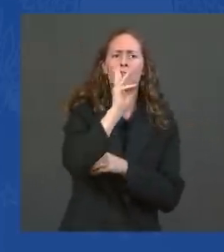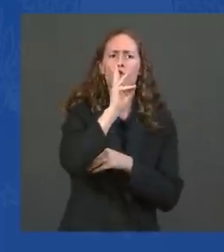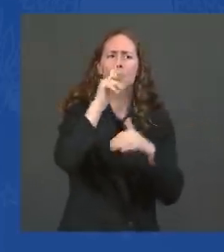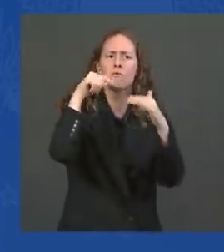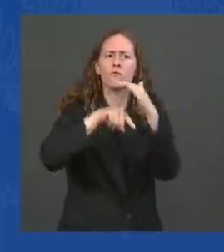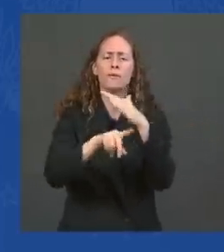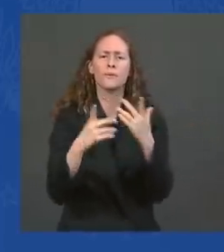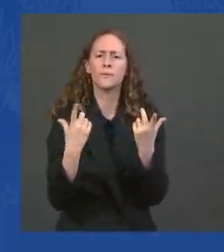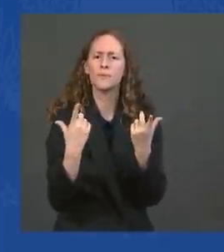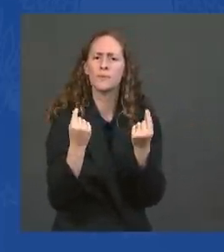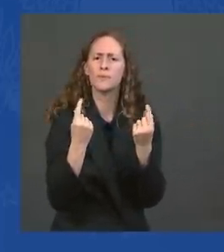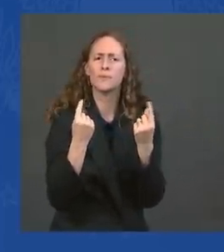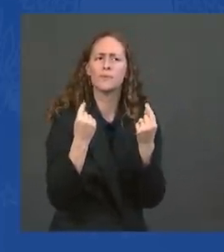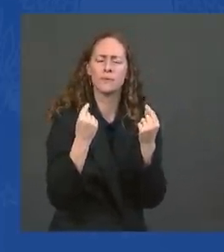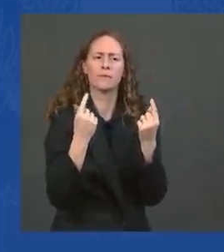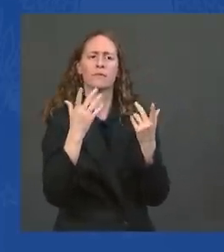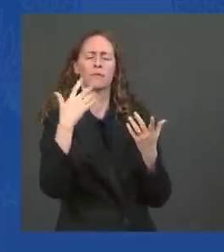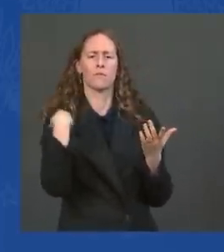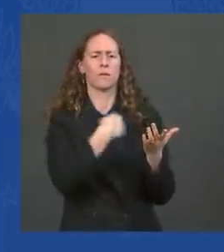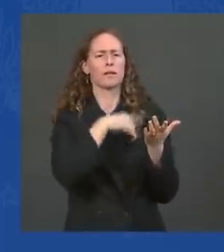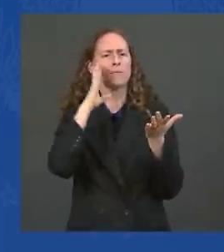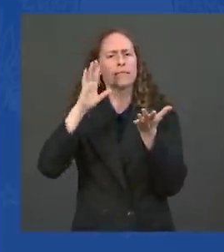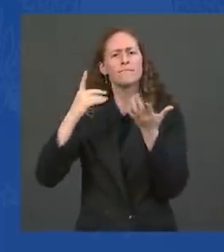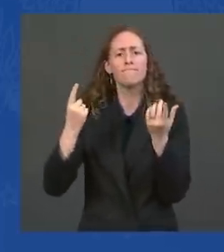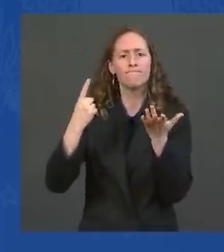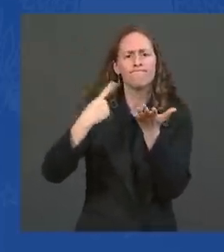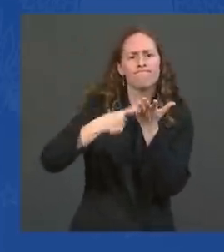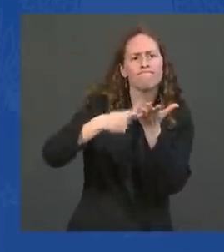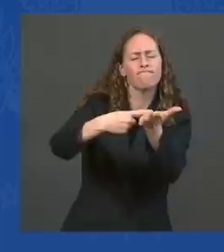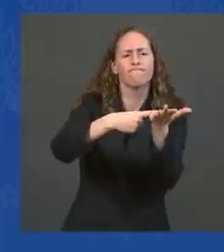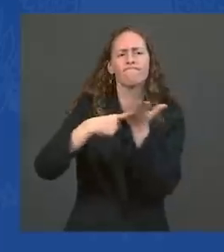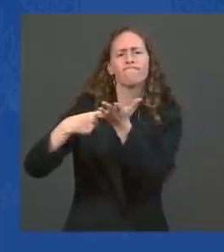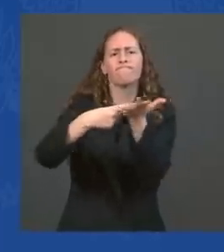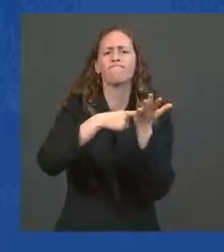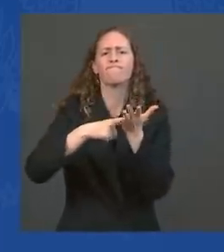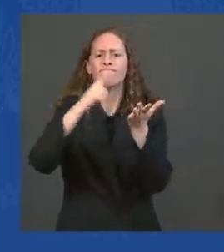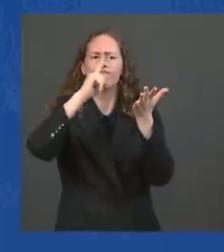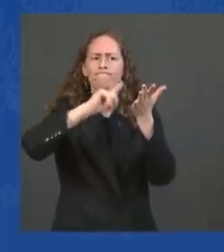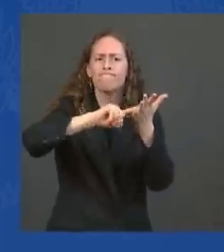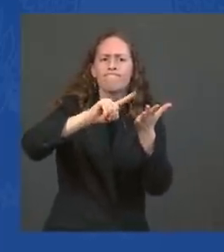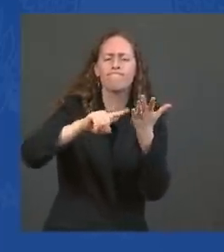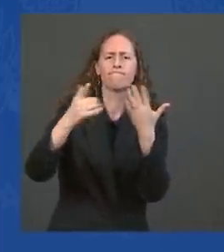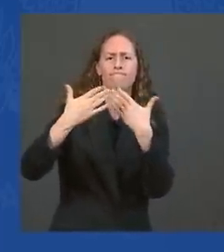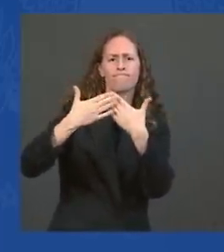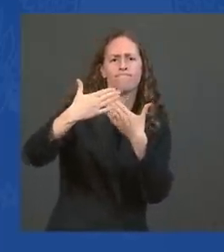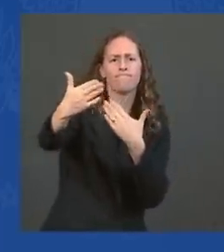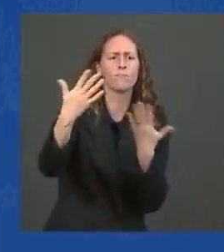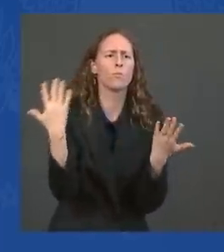to determine the best way forward to achieve this. This will include an intense examination